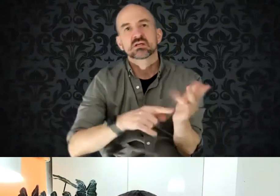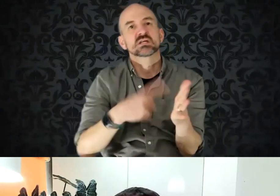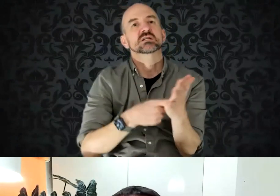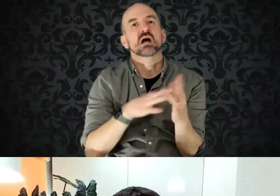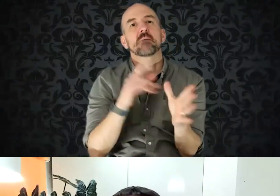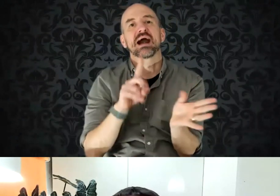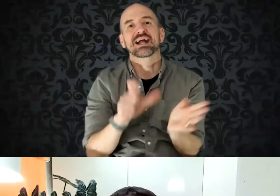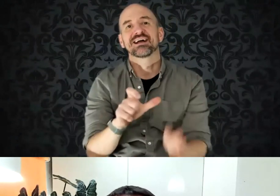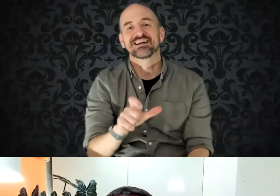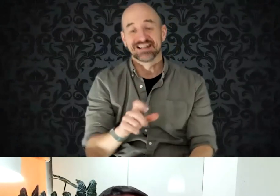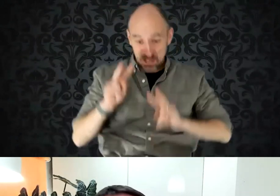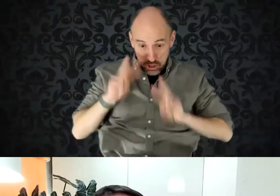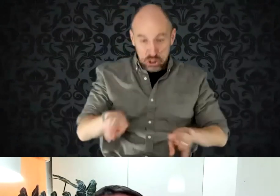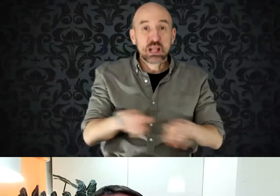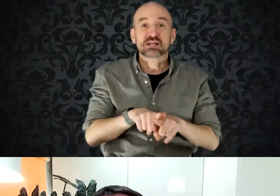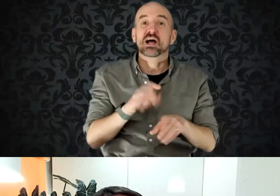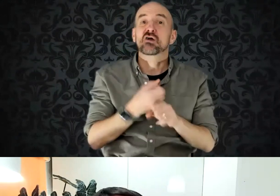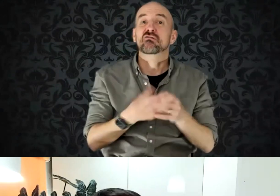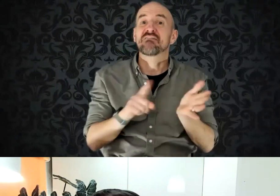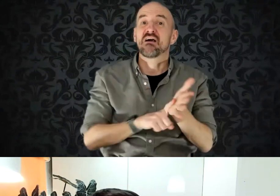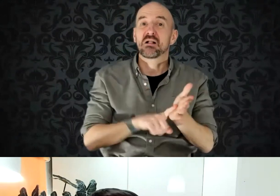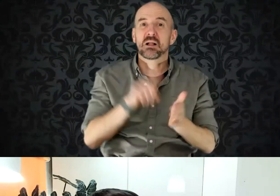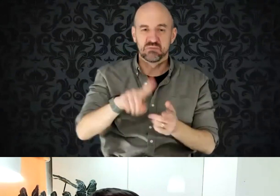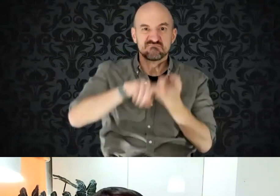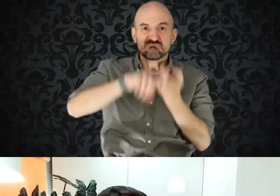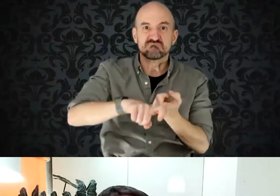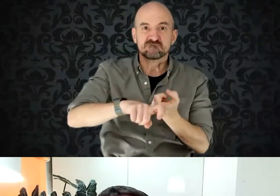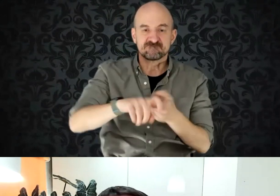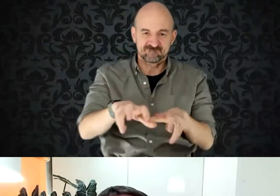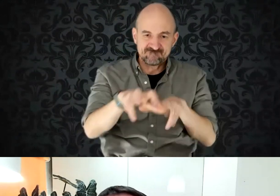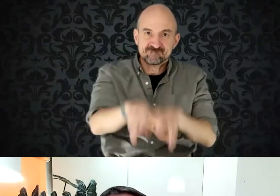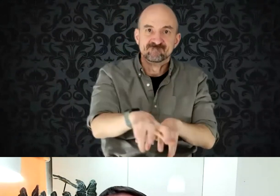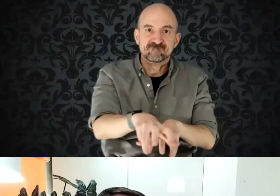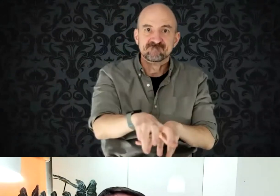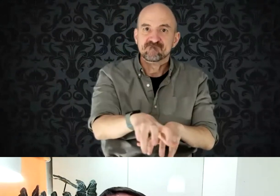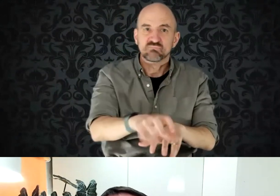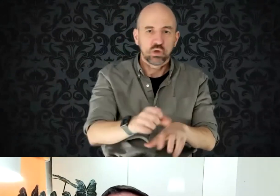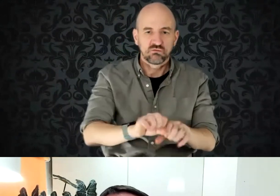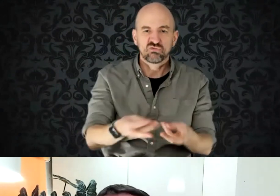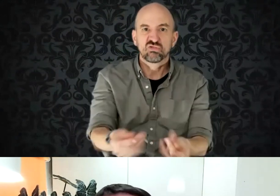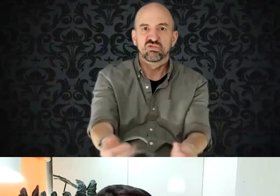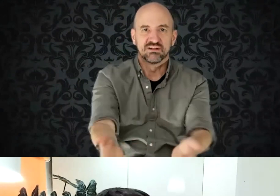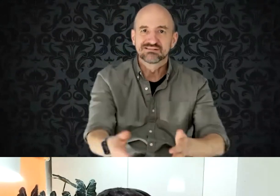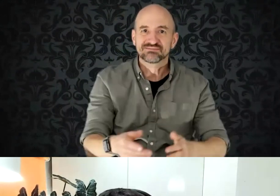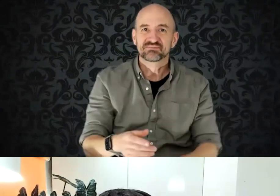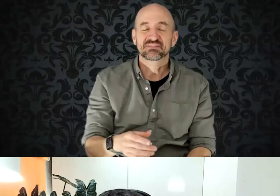aggregate, mixed up within a resin and then laid onto a permeable tarmac,